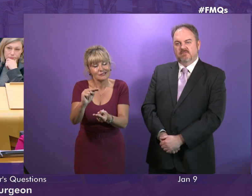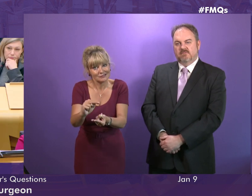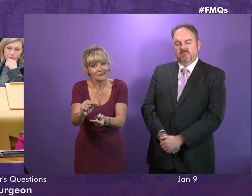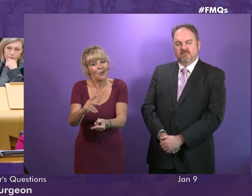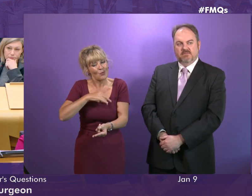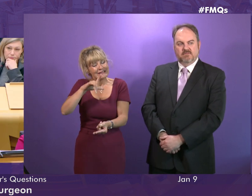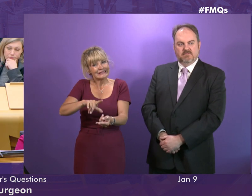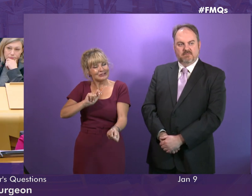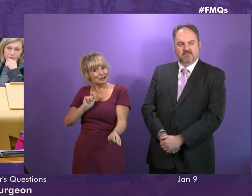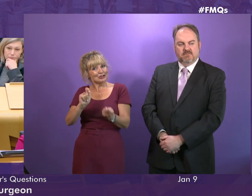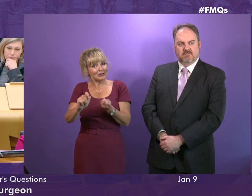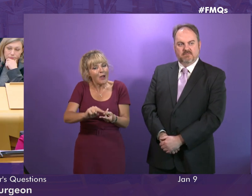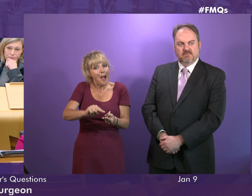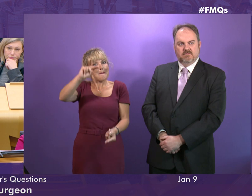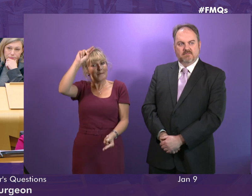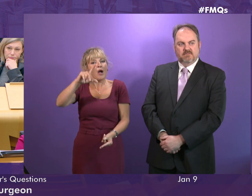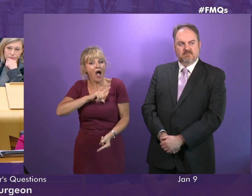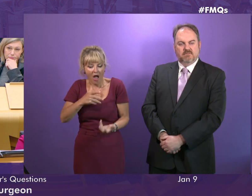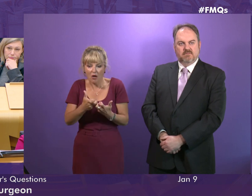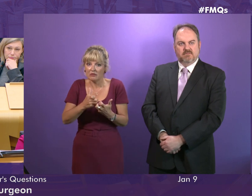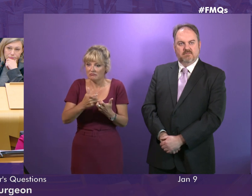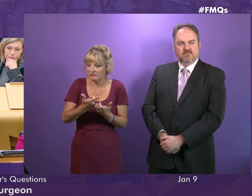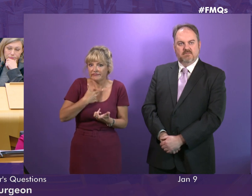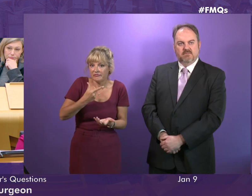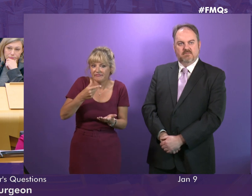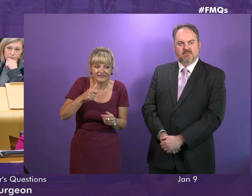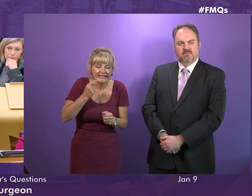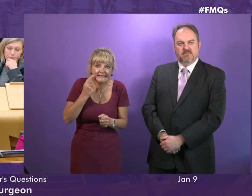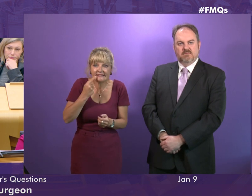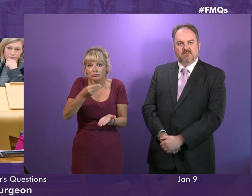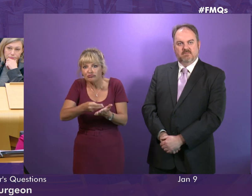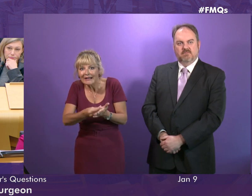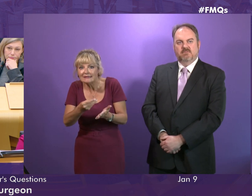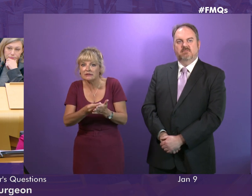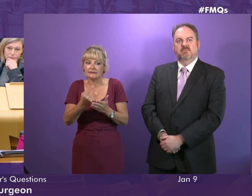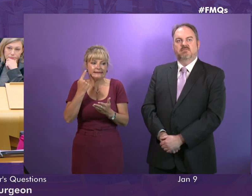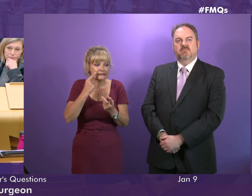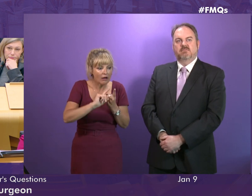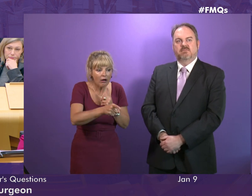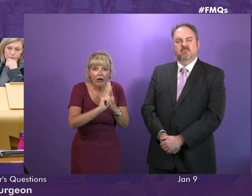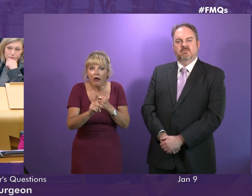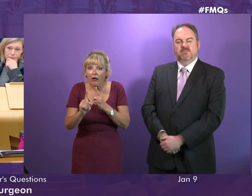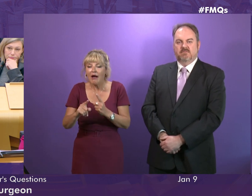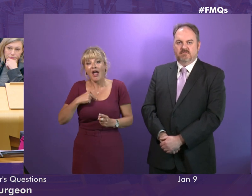making sure that bus services are affordable, convenient and flexible for people to use. That is exactly what we are determined to do through legislation and additional funding.